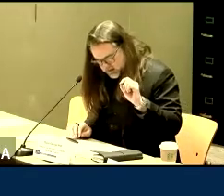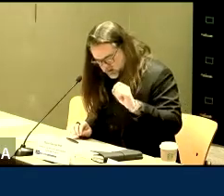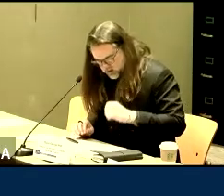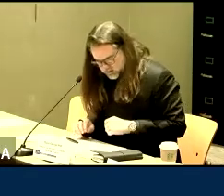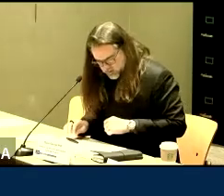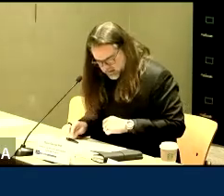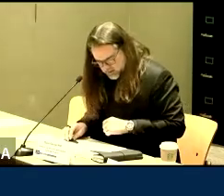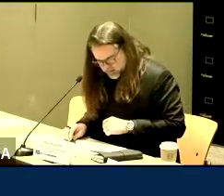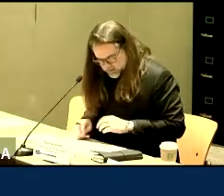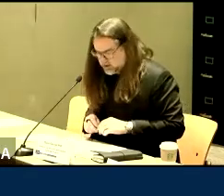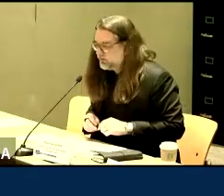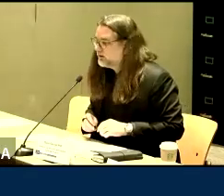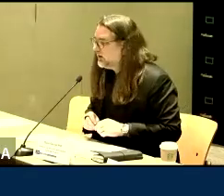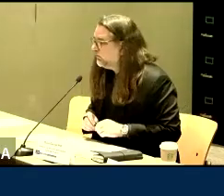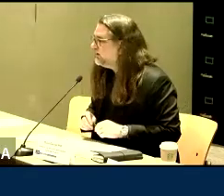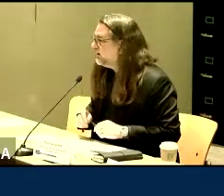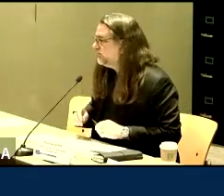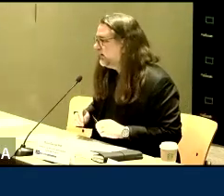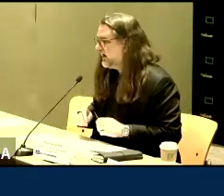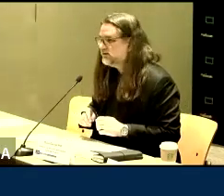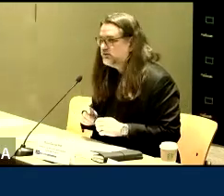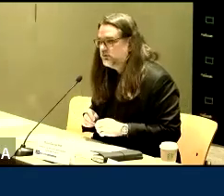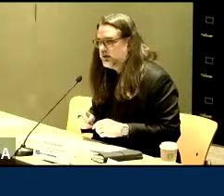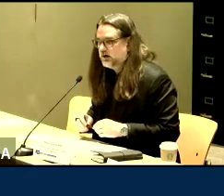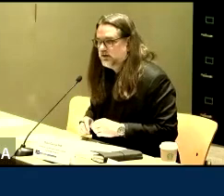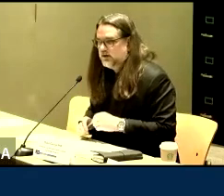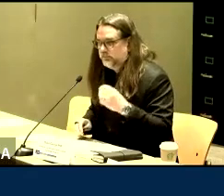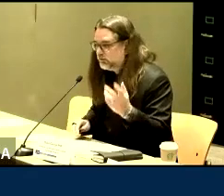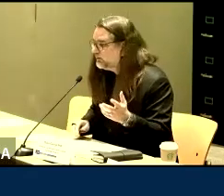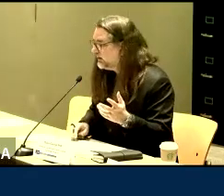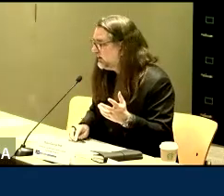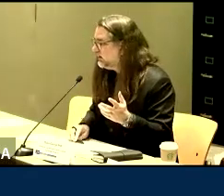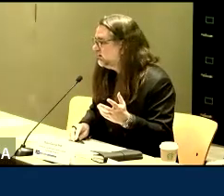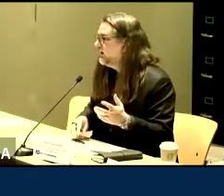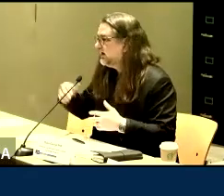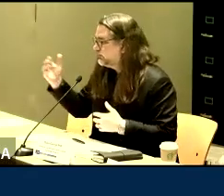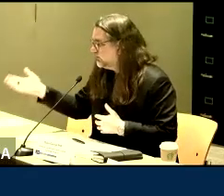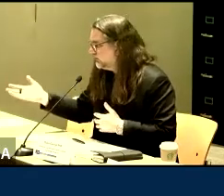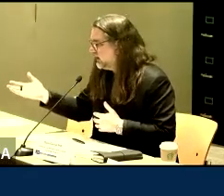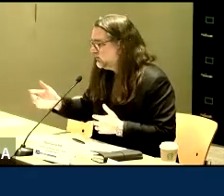Now ongoing outbreak monitoring as well. We have had to build the plane as we were flying it.